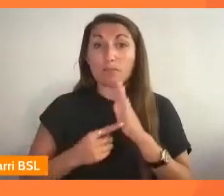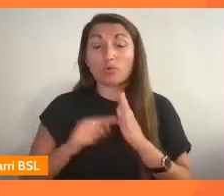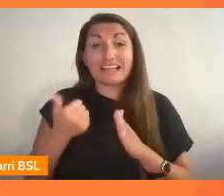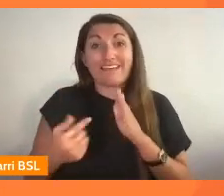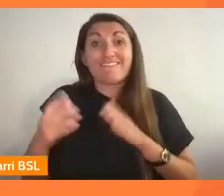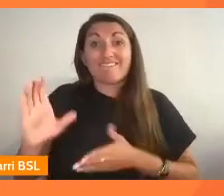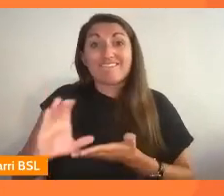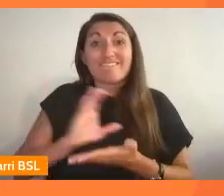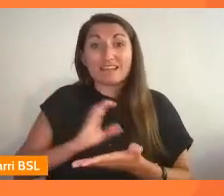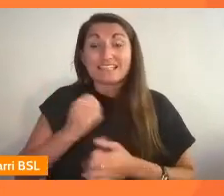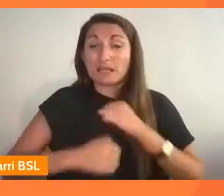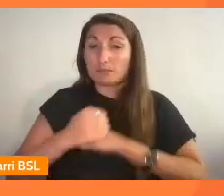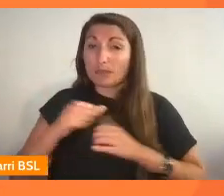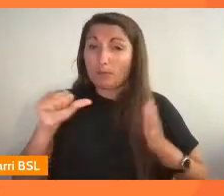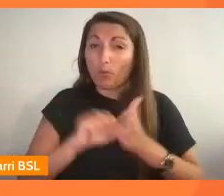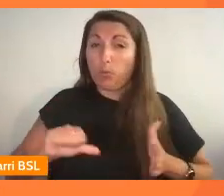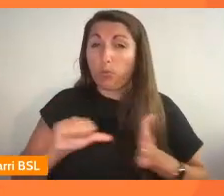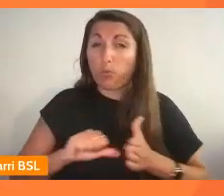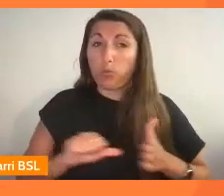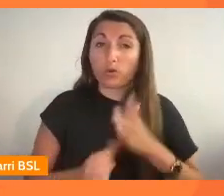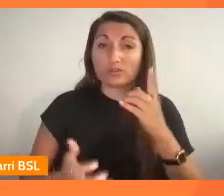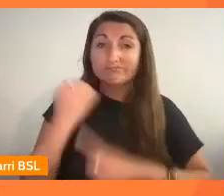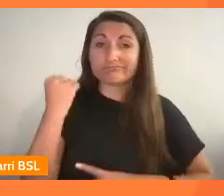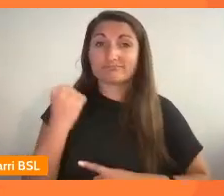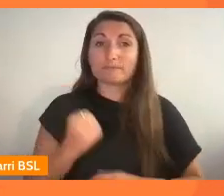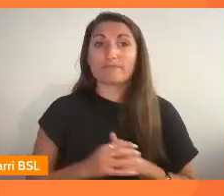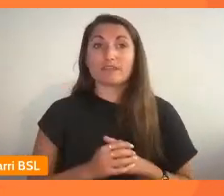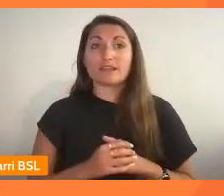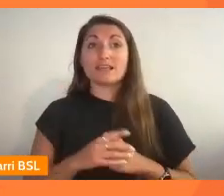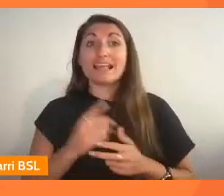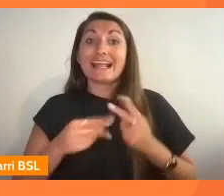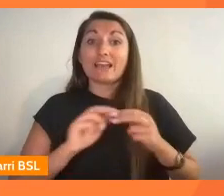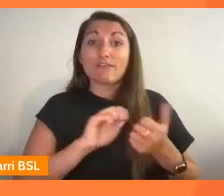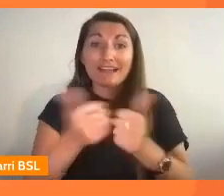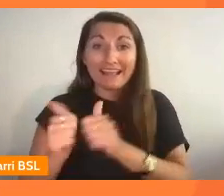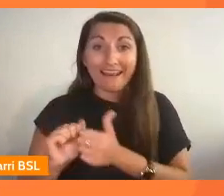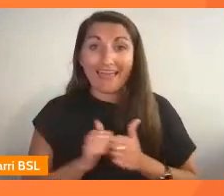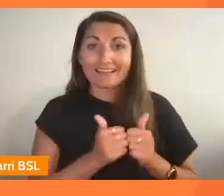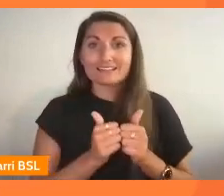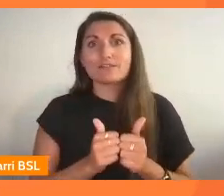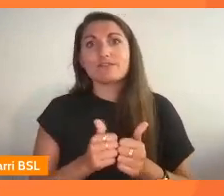And unless we are going in collectively, more than likely all the same people are going to be getting the same money, sorry for